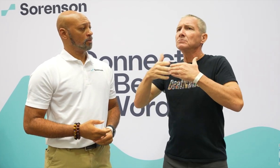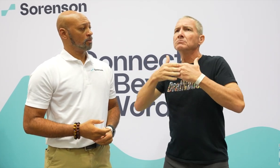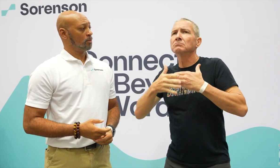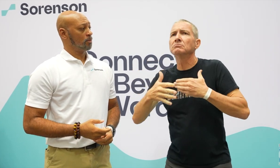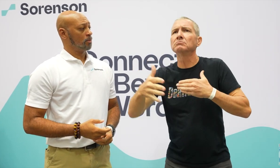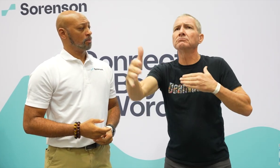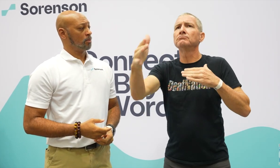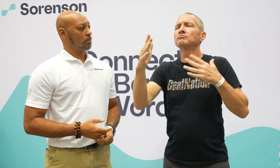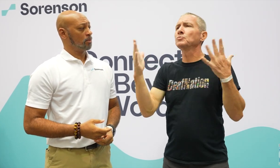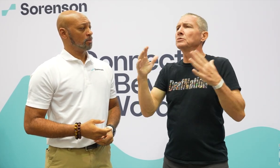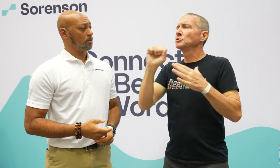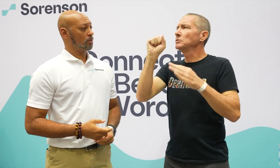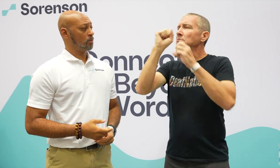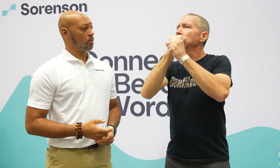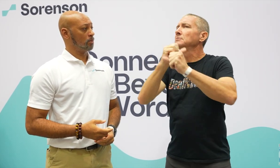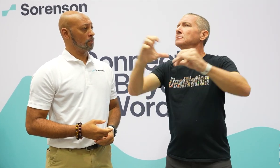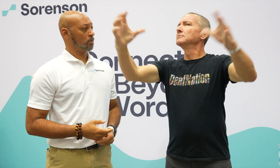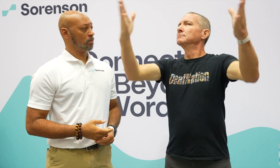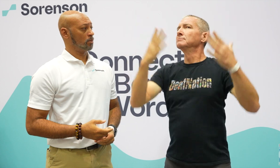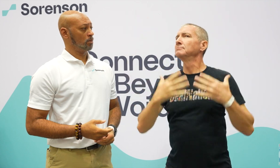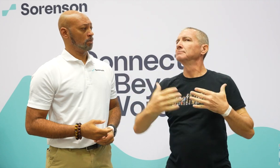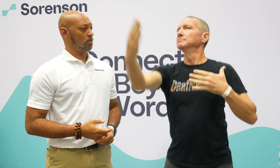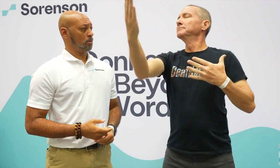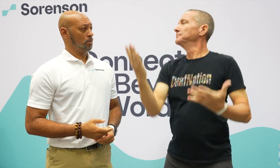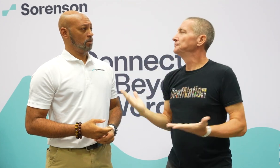what’s Sorenson’s vision moving forward?